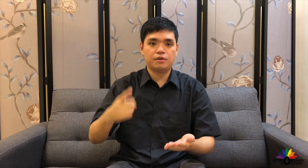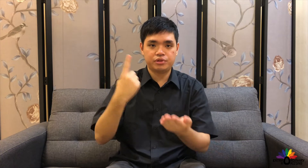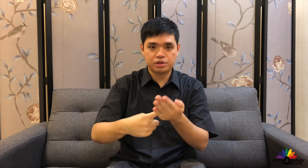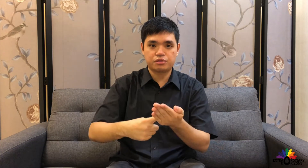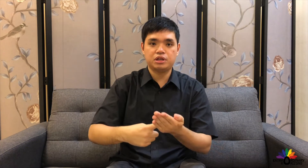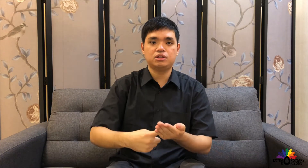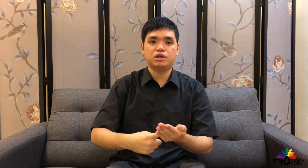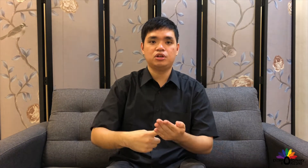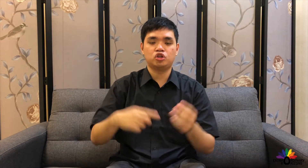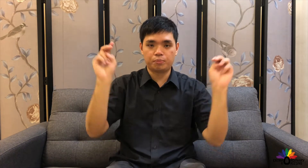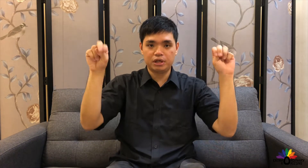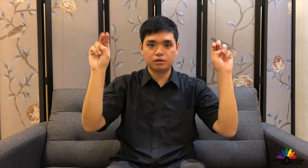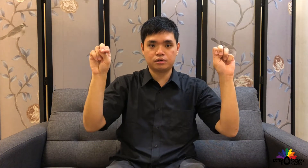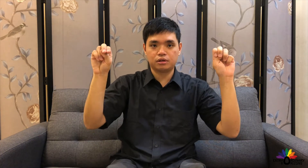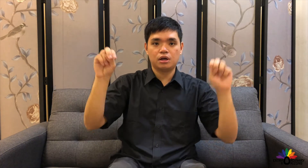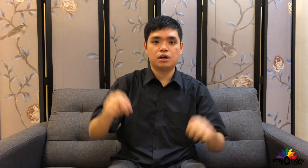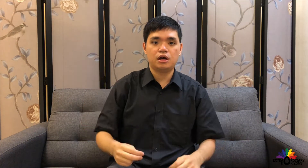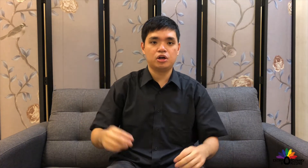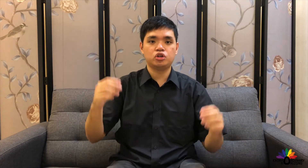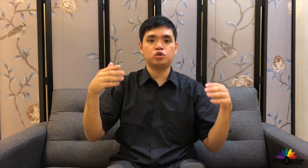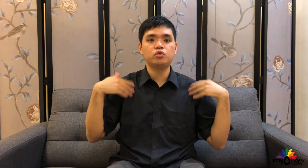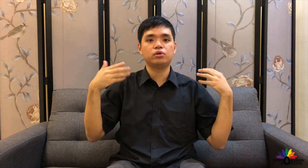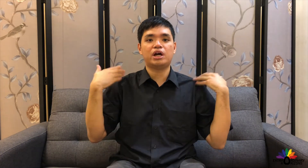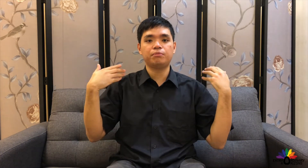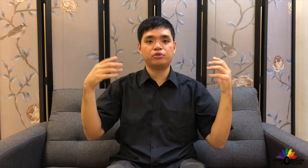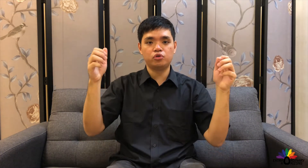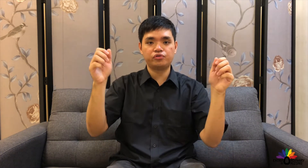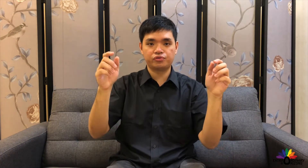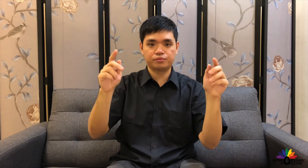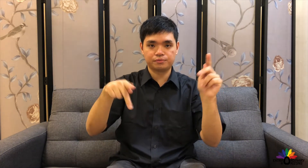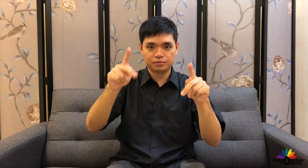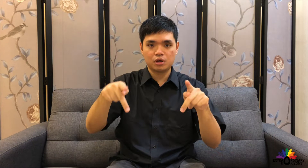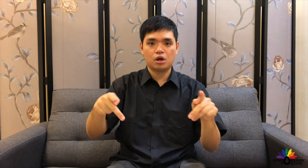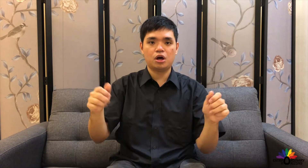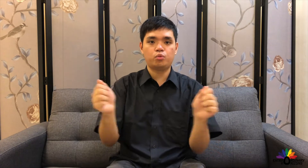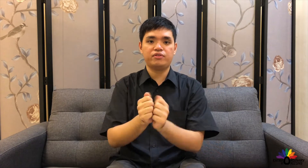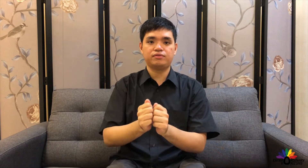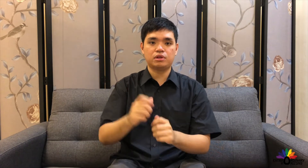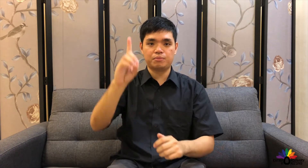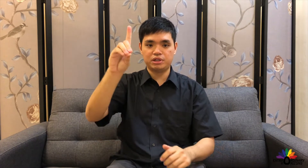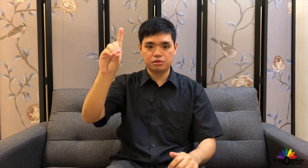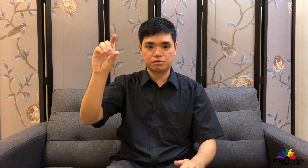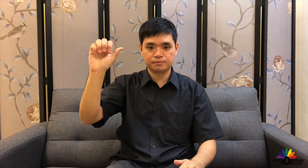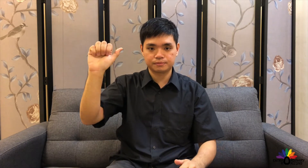and discuss the topic "Youth with Disabilities".